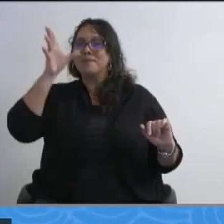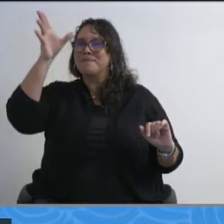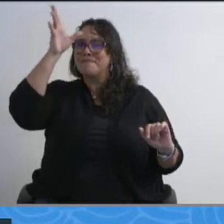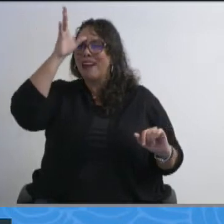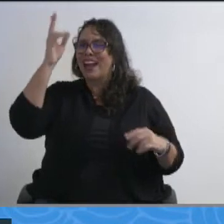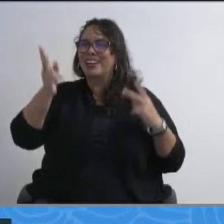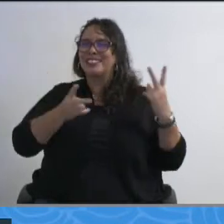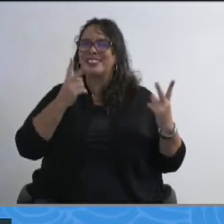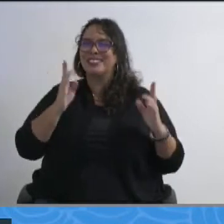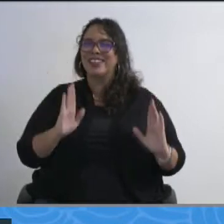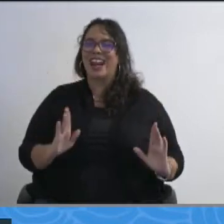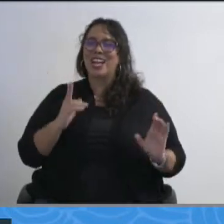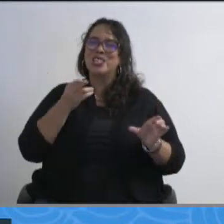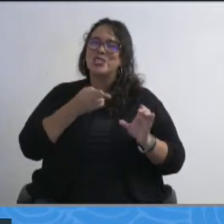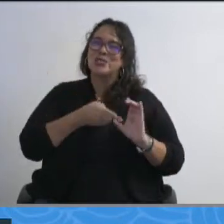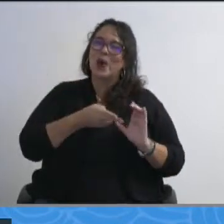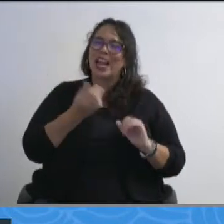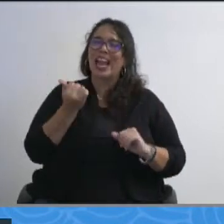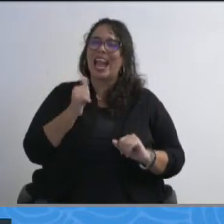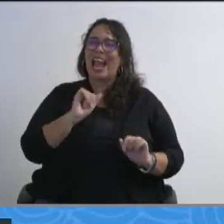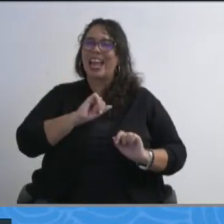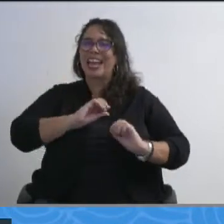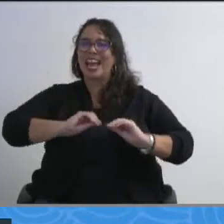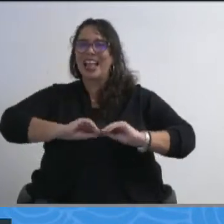if you have any clarifying questions for Mr. Suarez